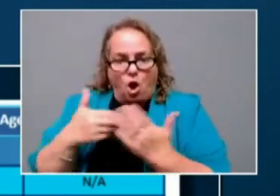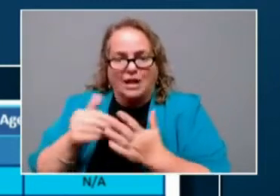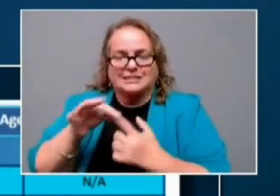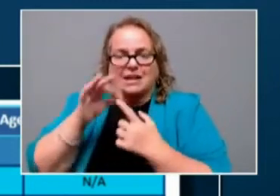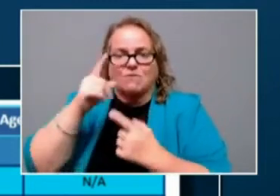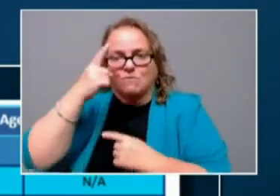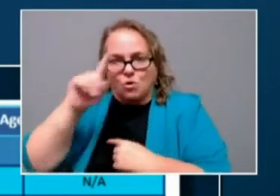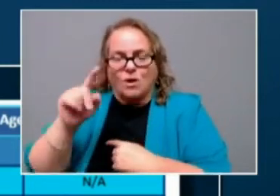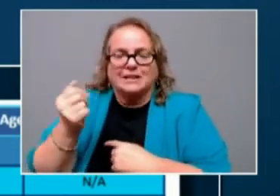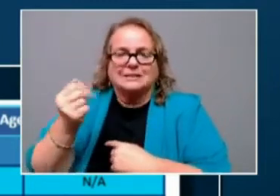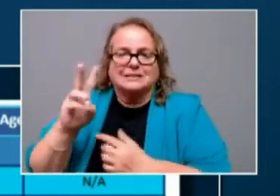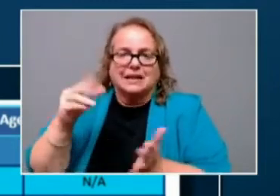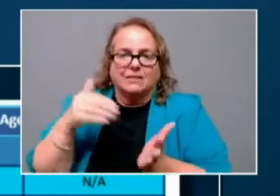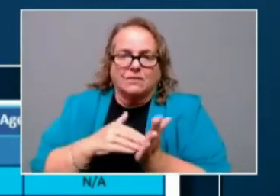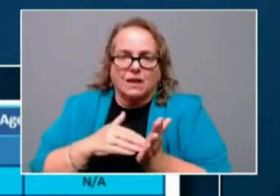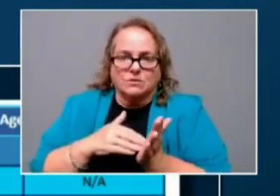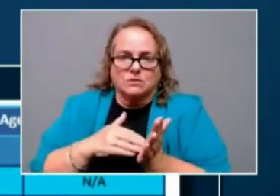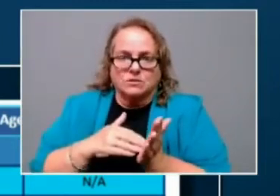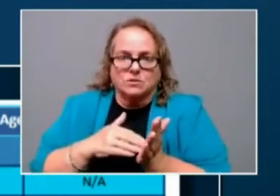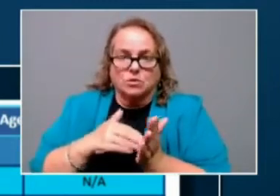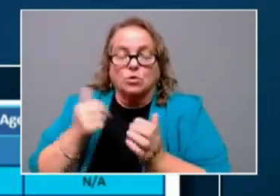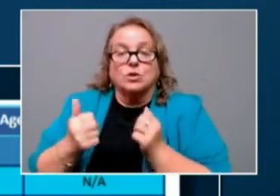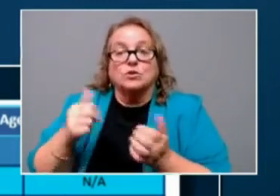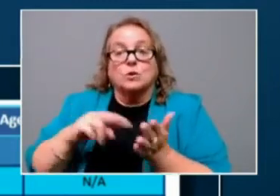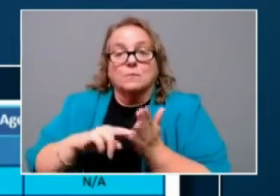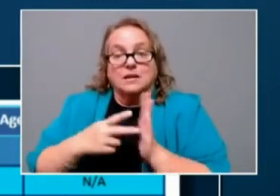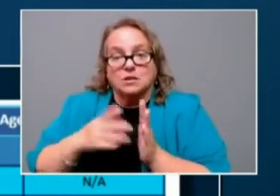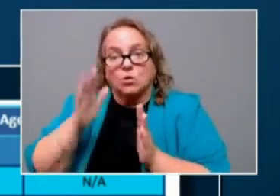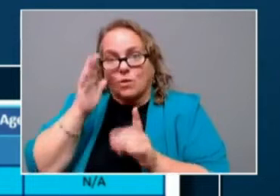gonna significantly impact the percentages of the vaccinated and the